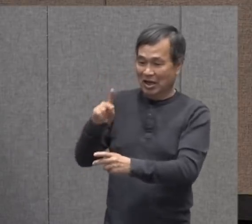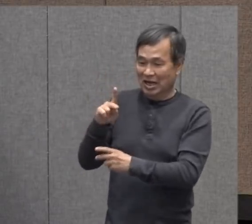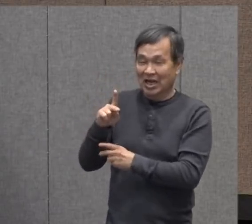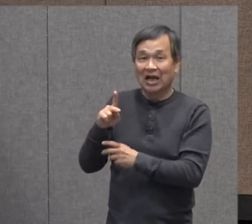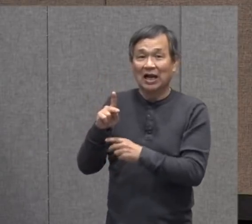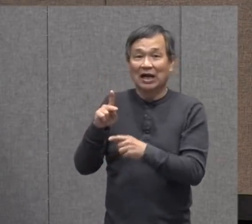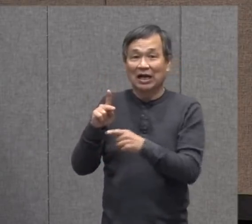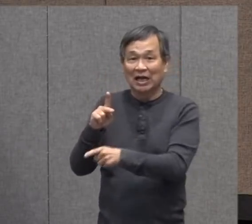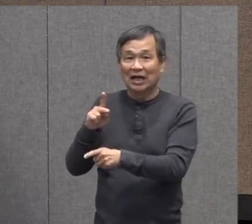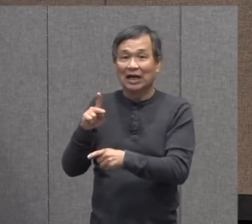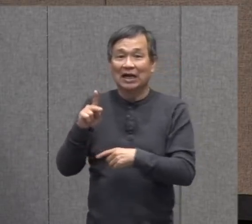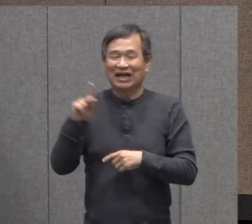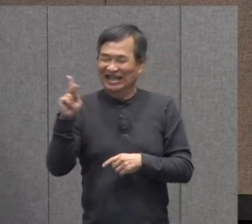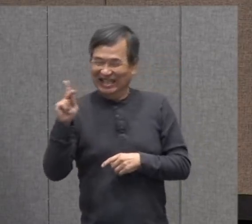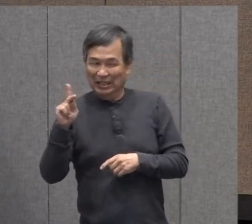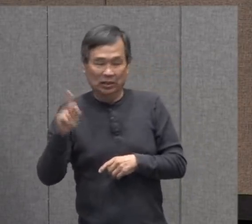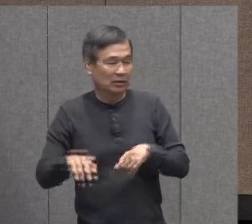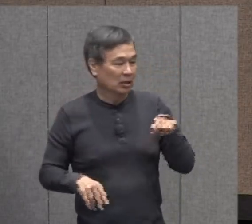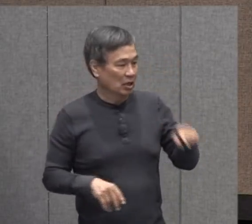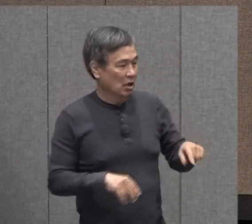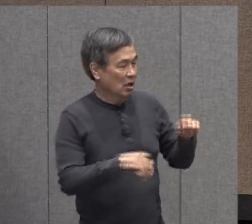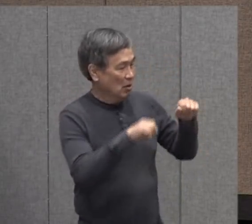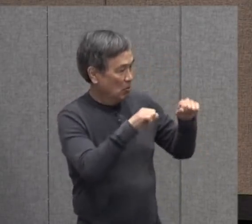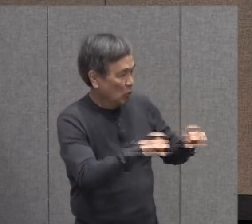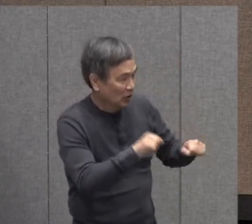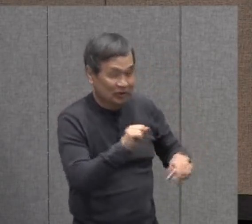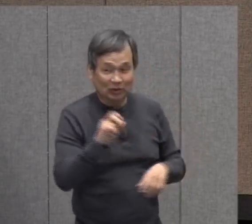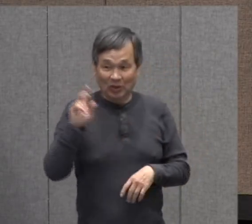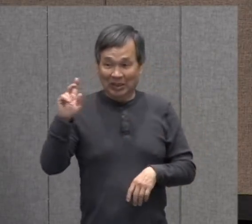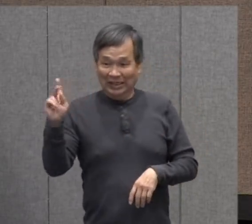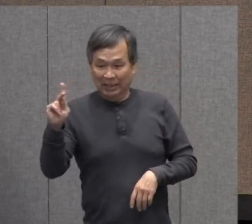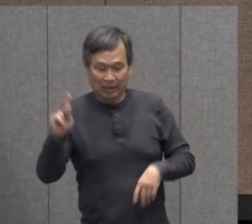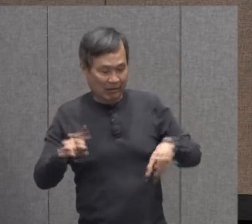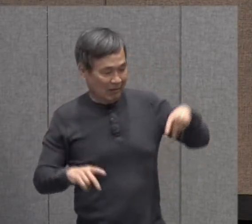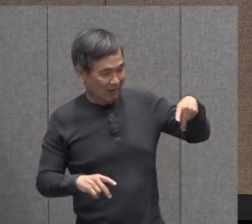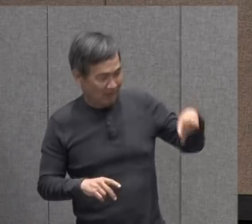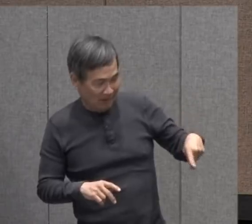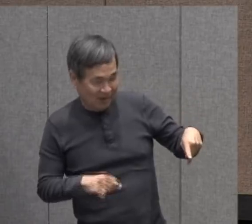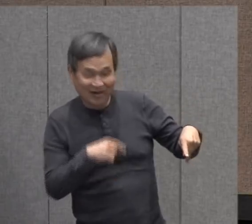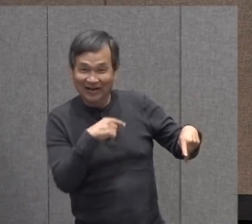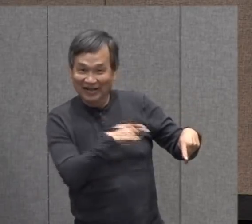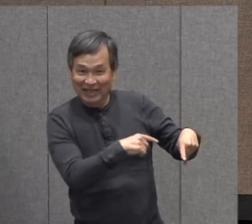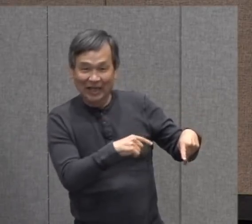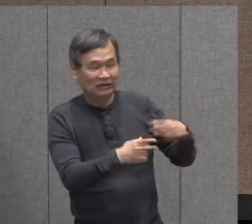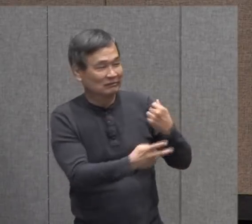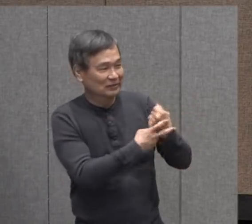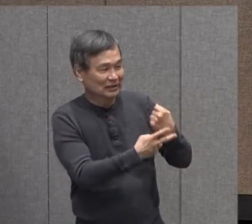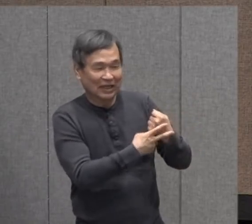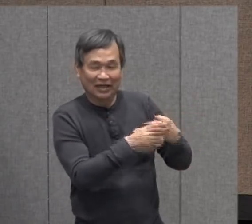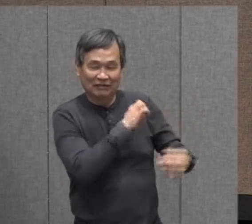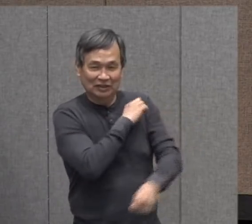Potential energy is when energy is stored and we're going to see some examples today